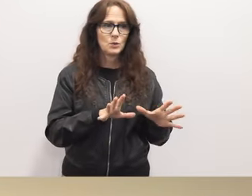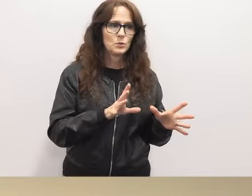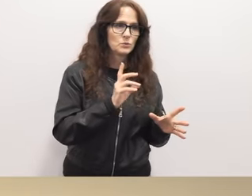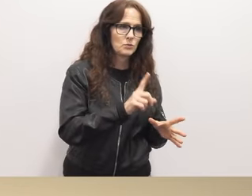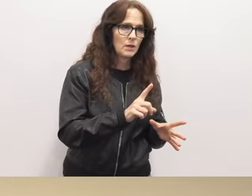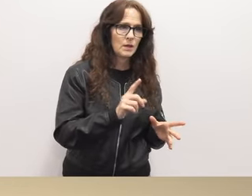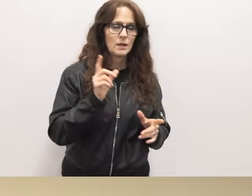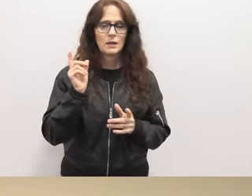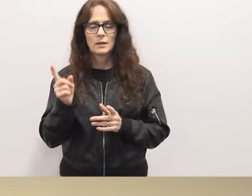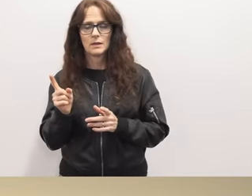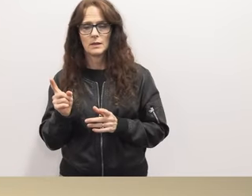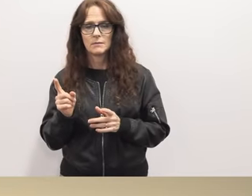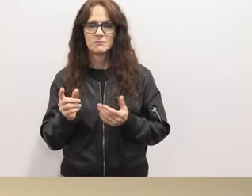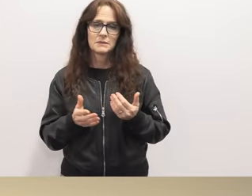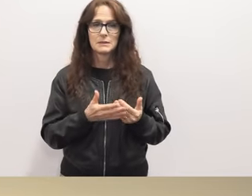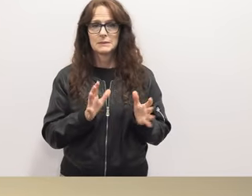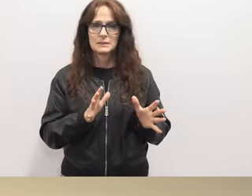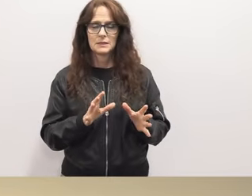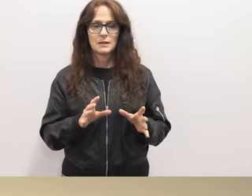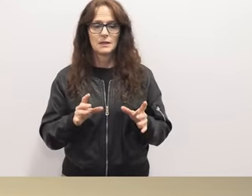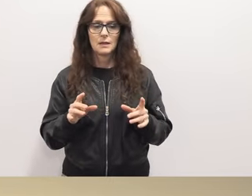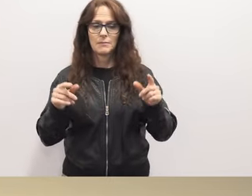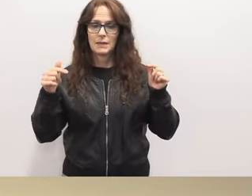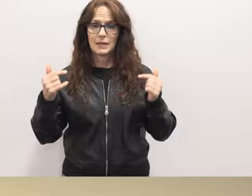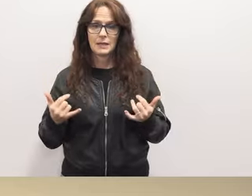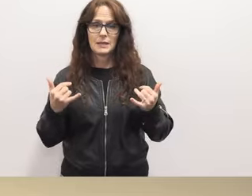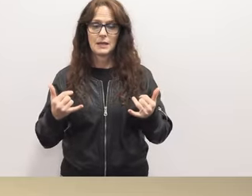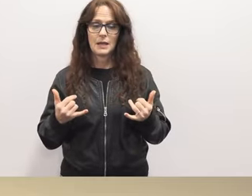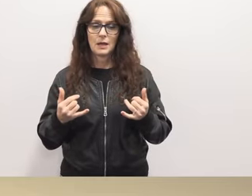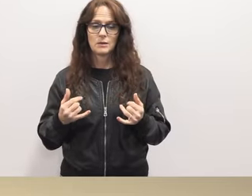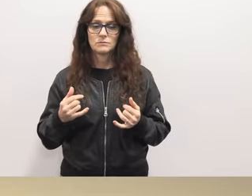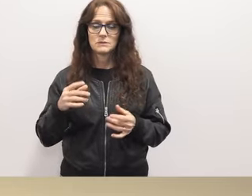That being said, this is a democratic institution